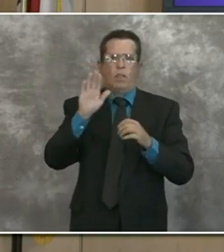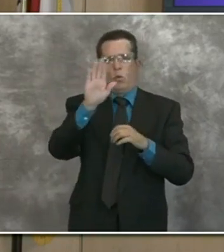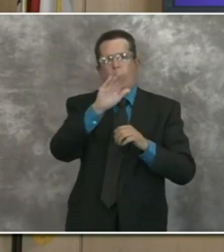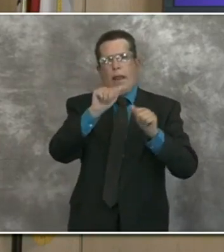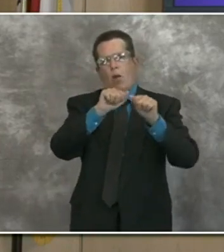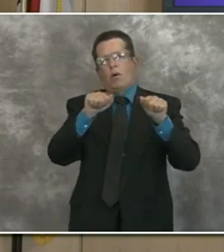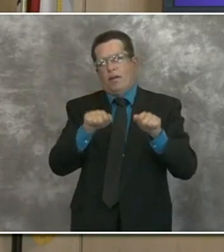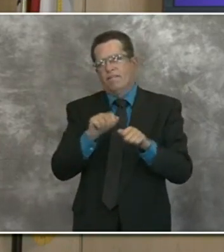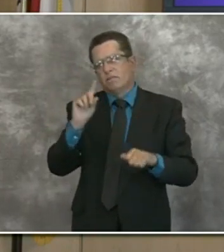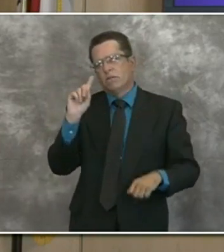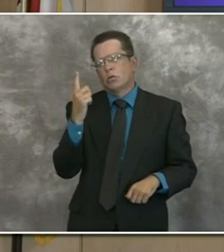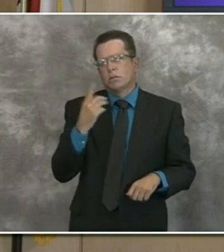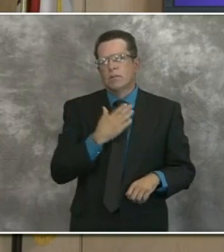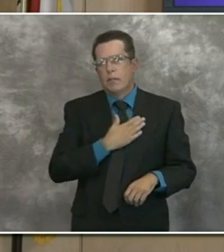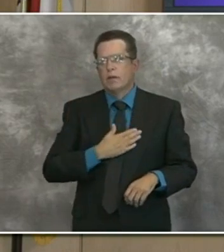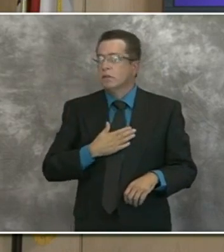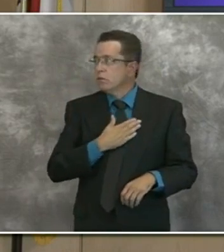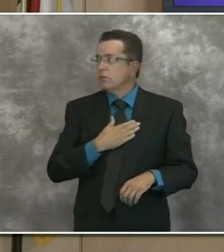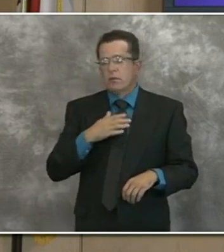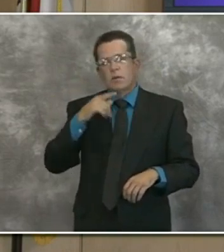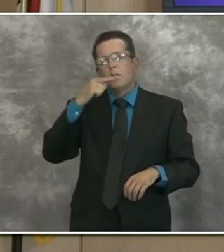PACKING UP THE KIDS AND THAT